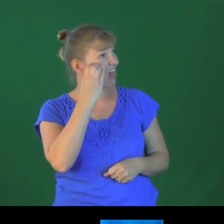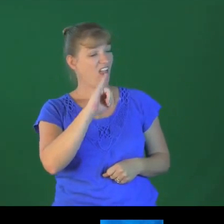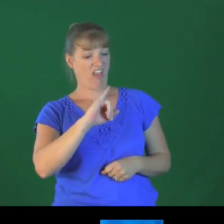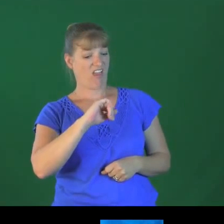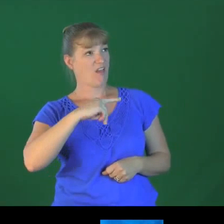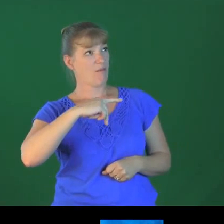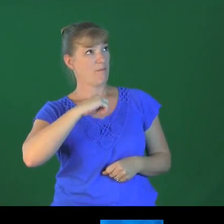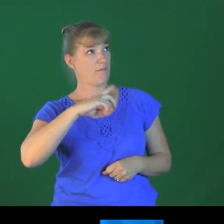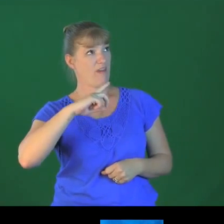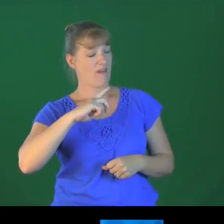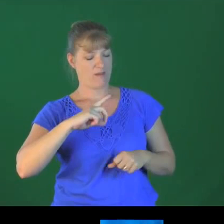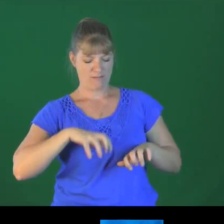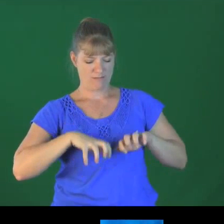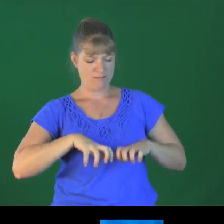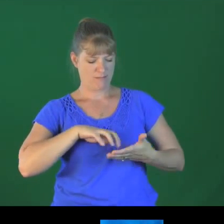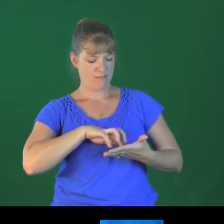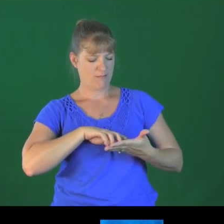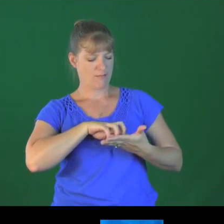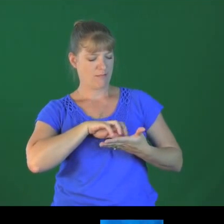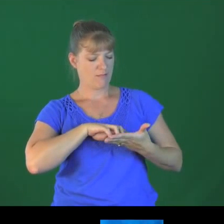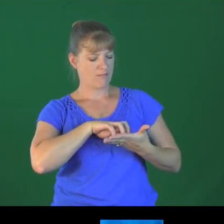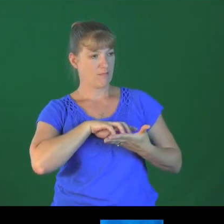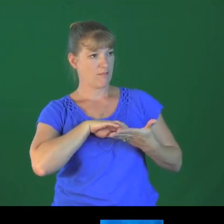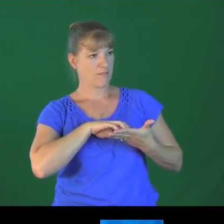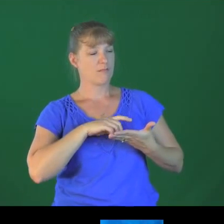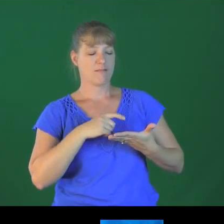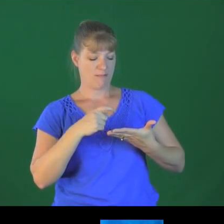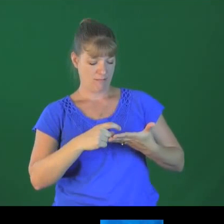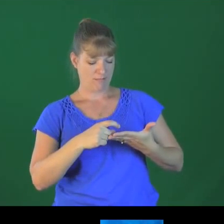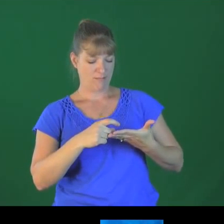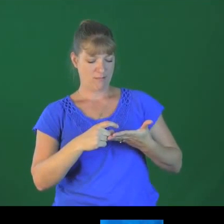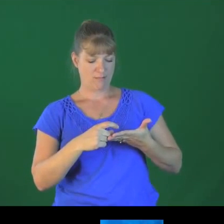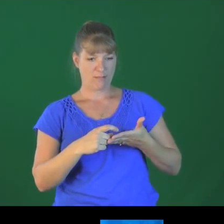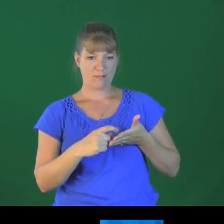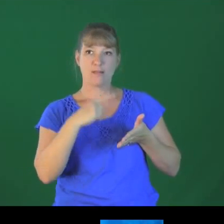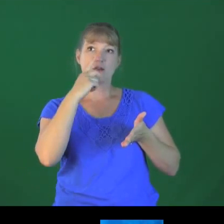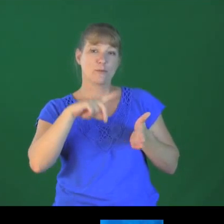and they'll type out messages on the screen, and then show that to a hearing person